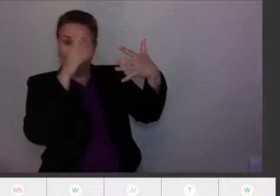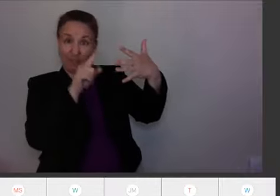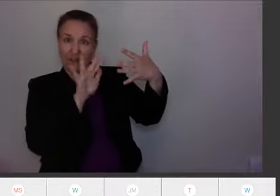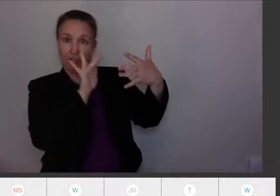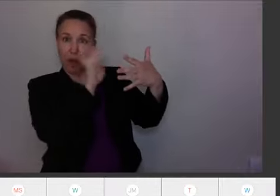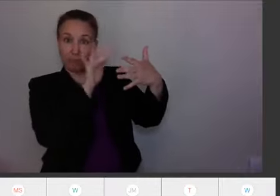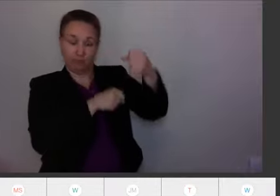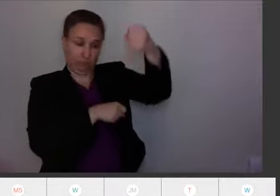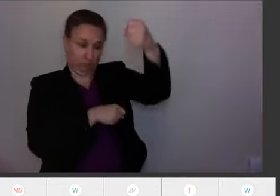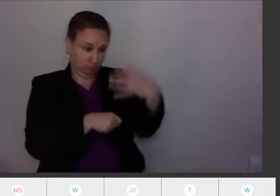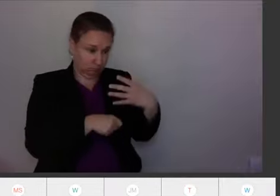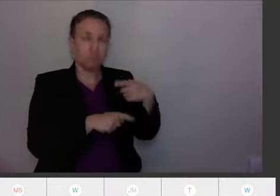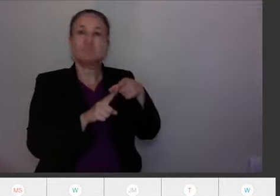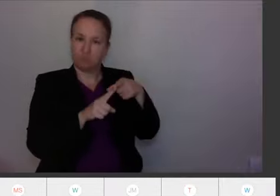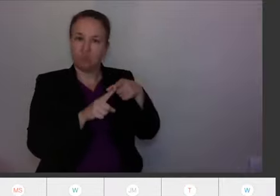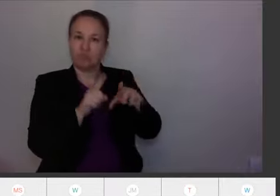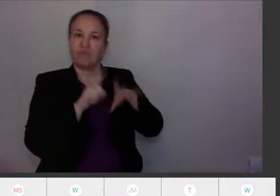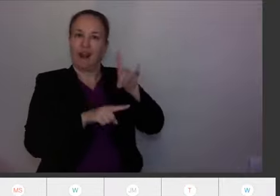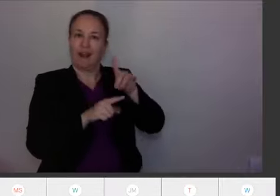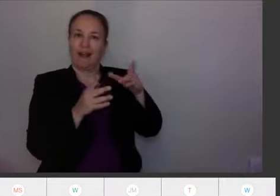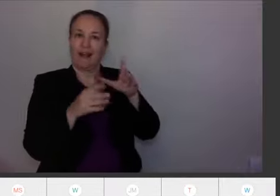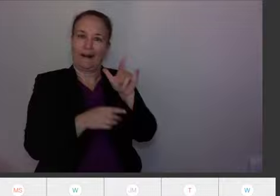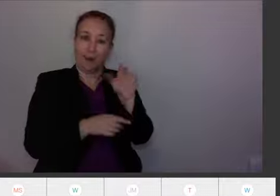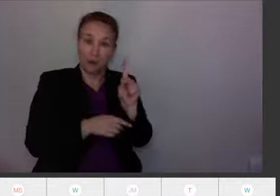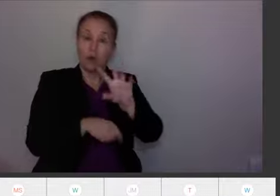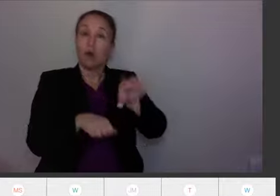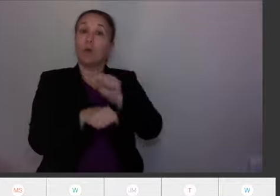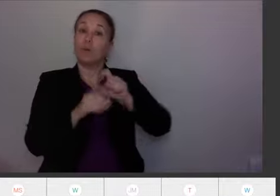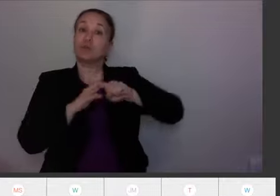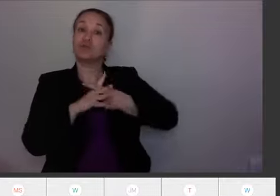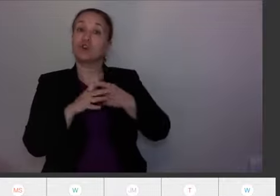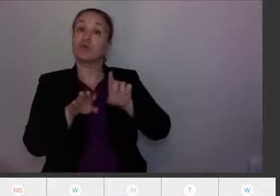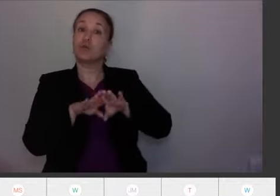see a link appointments open at 8 30 a.m on the day